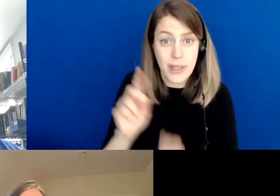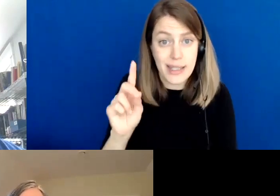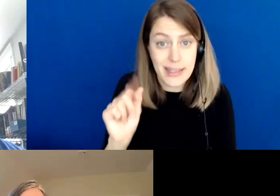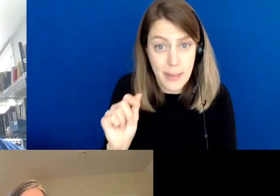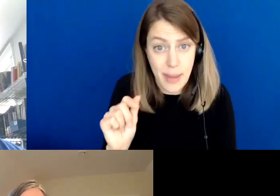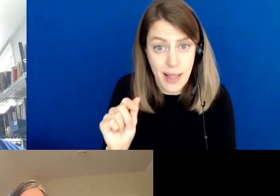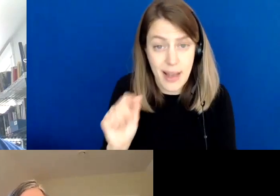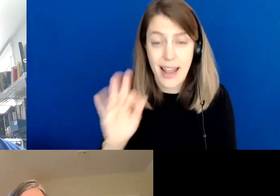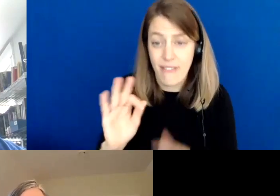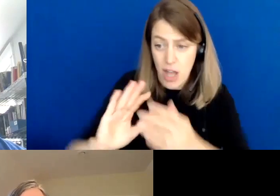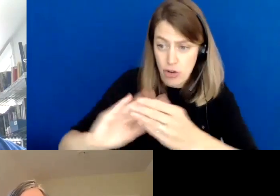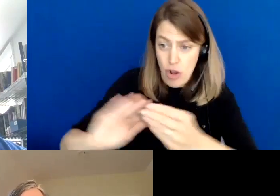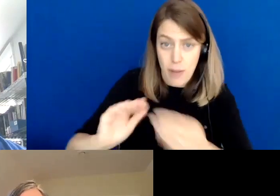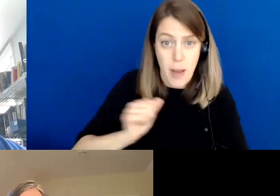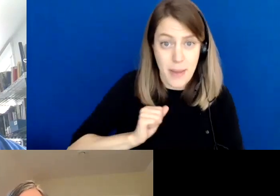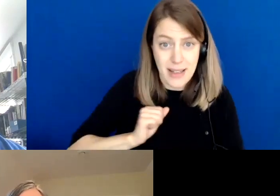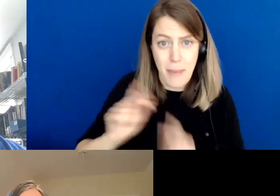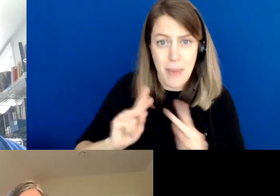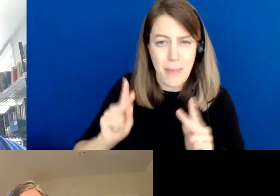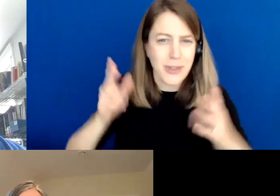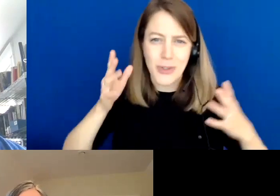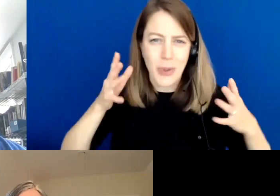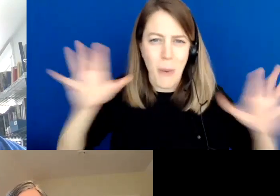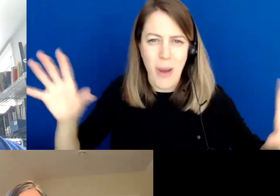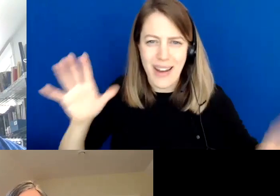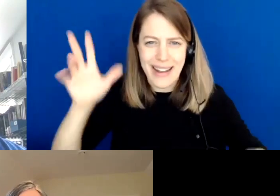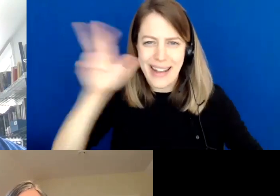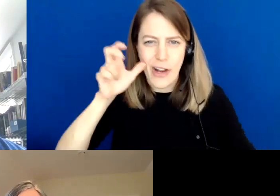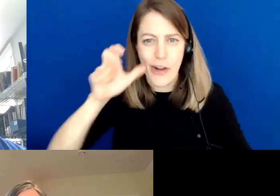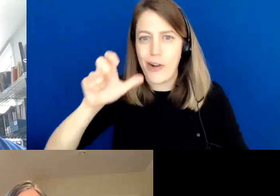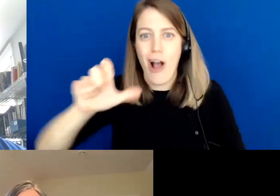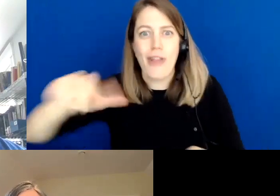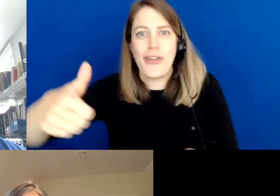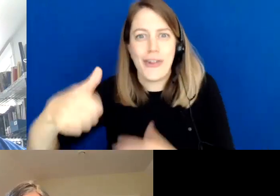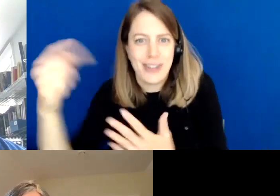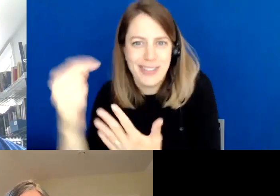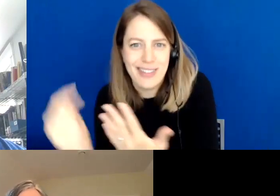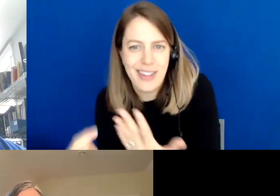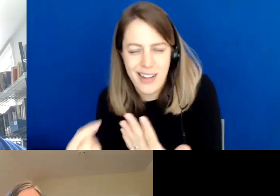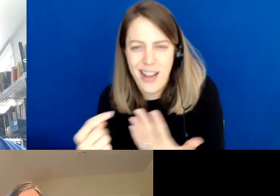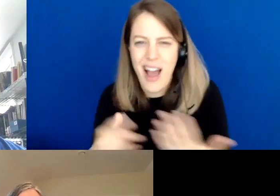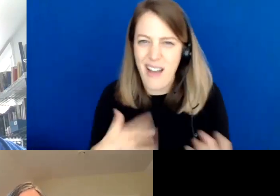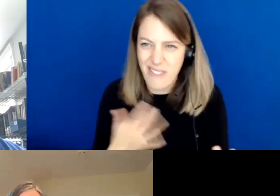But I remember feeling that there was just this obligation to say those words and to